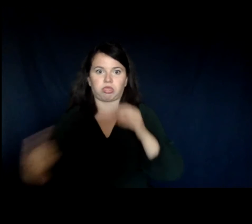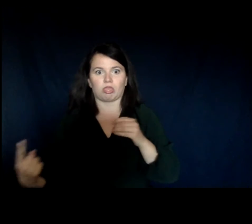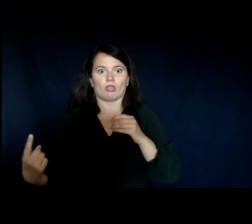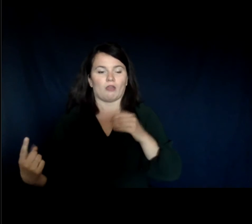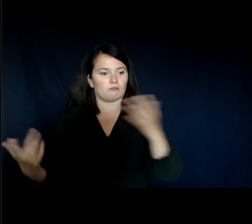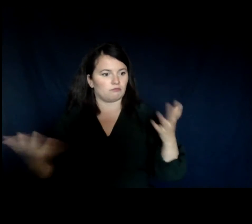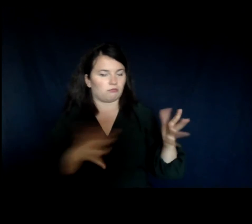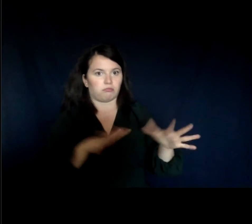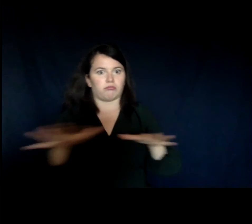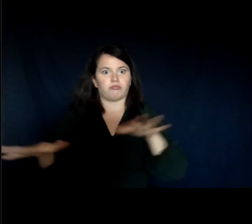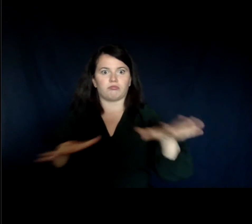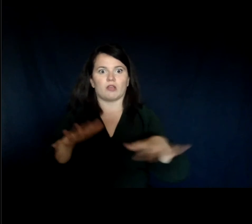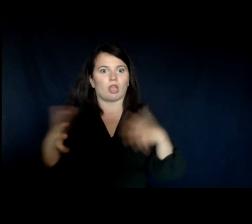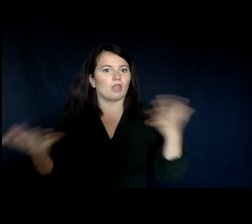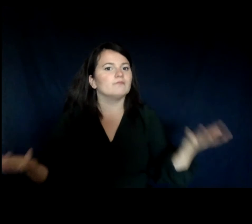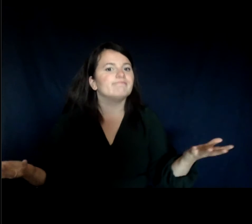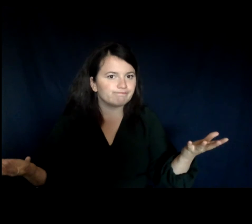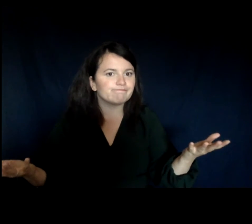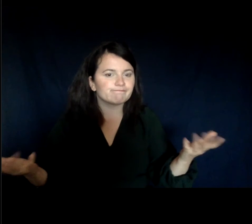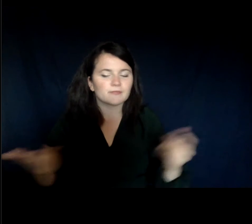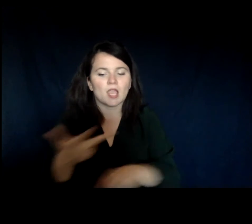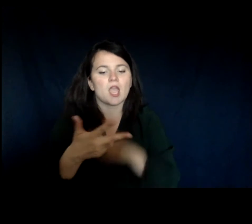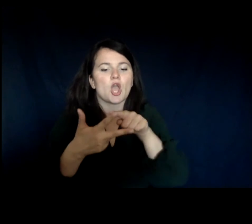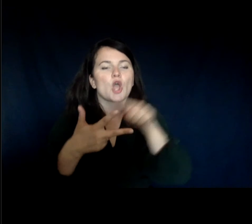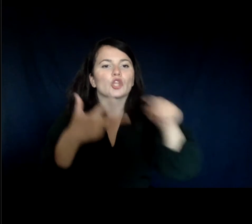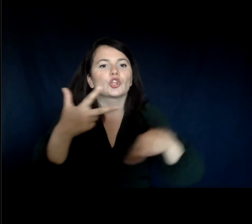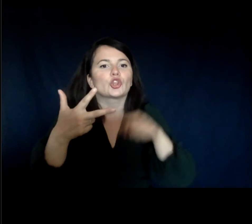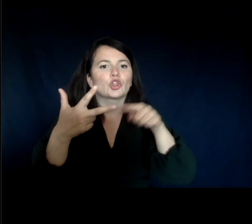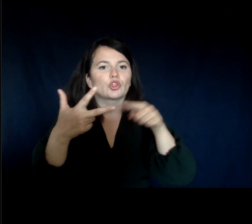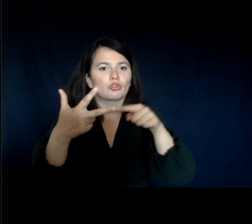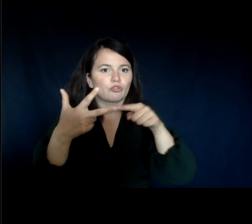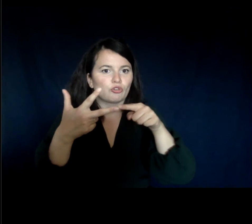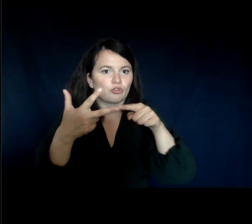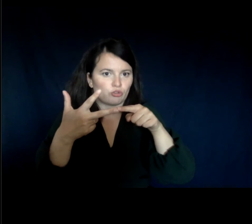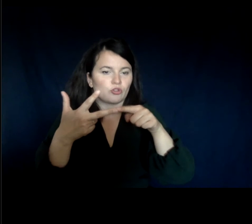And the third is, the costs that are generated